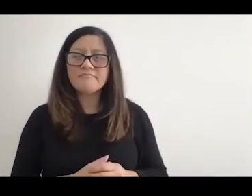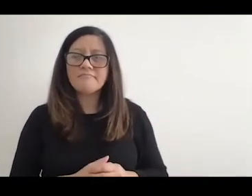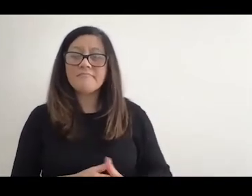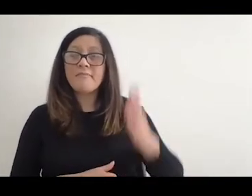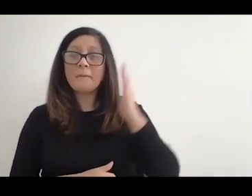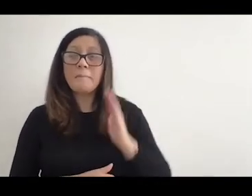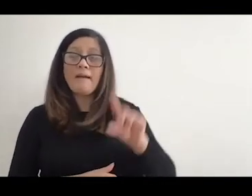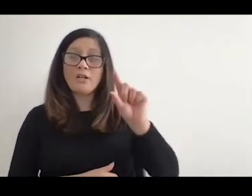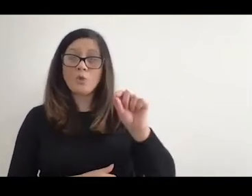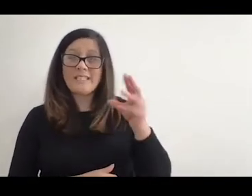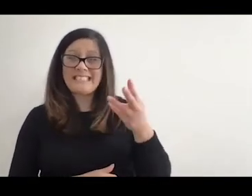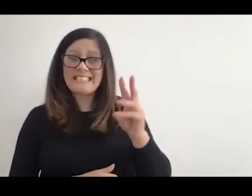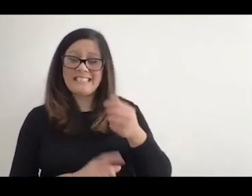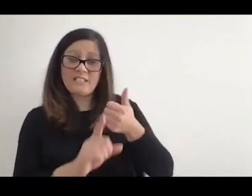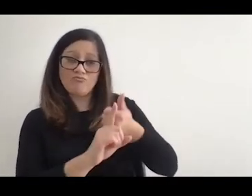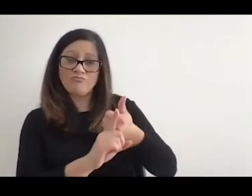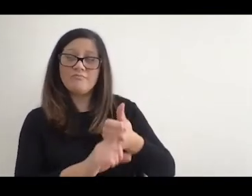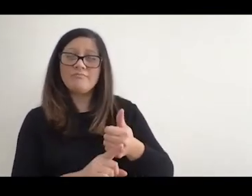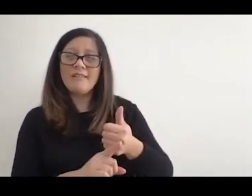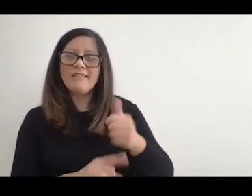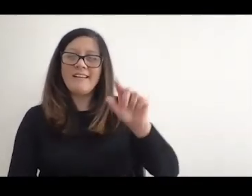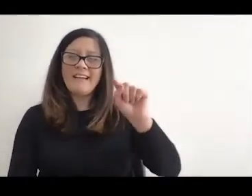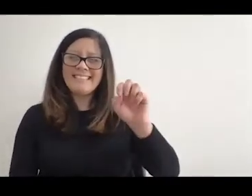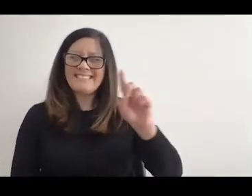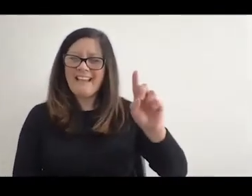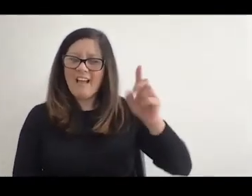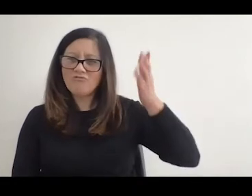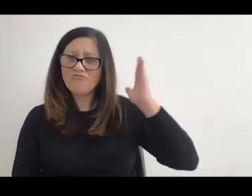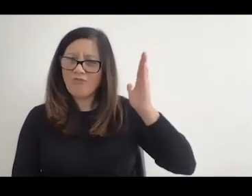Ted talk called fashion styling for people with disabilities.